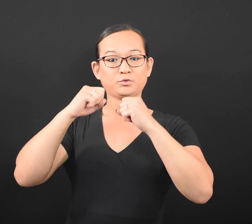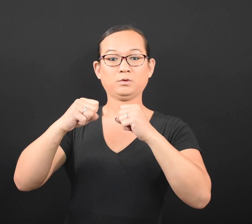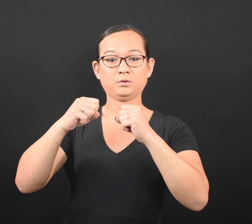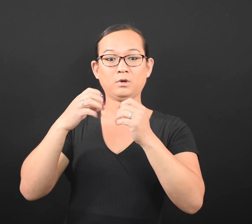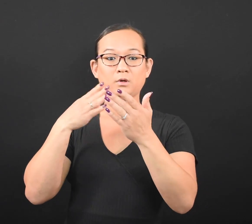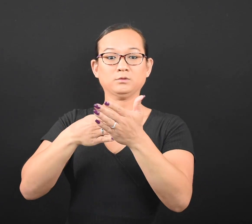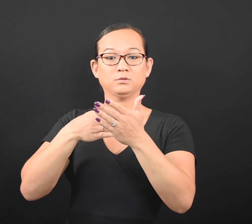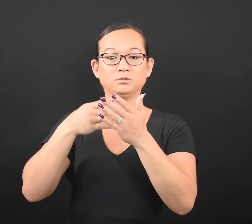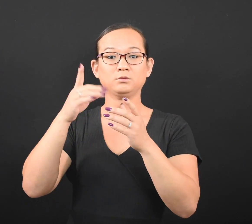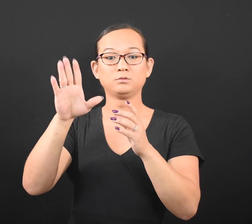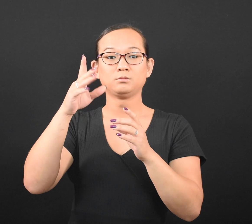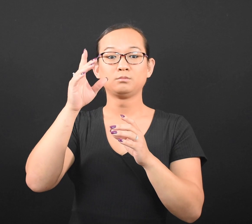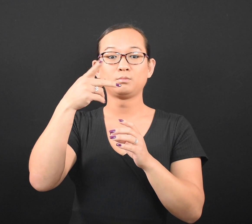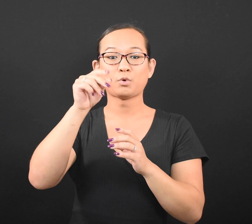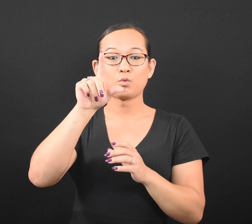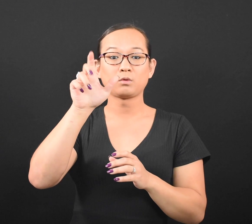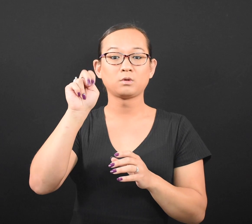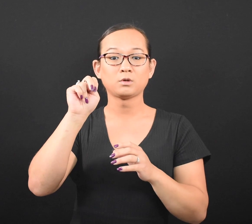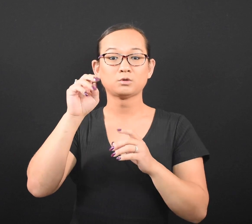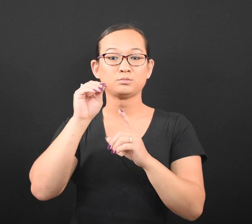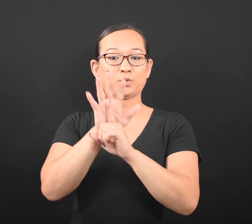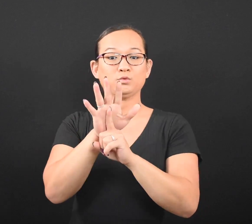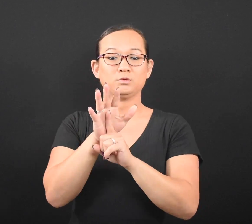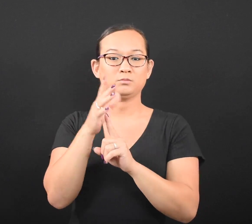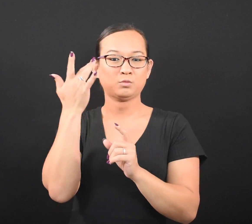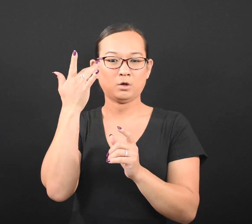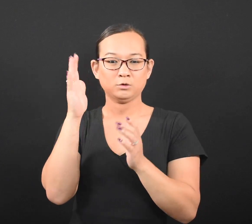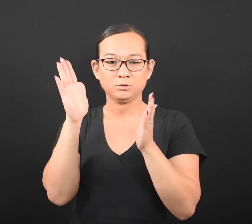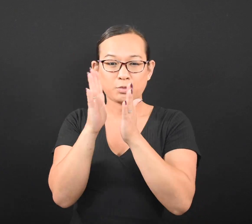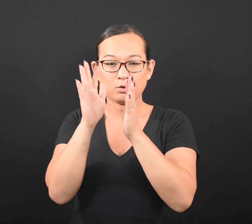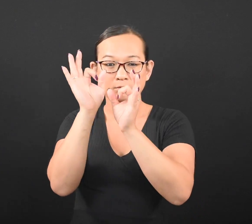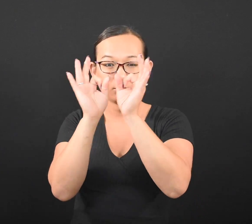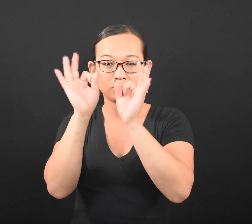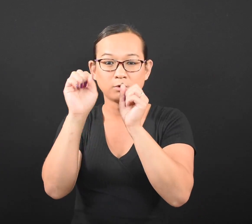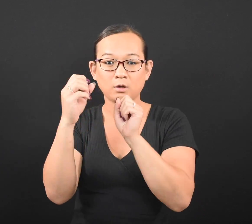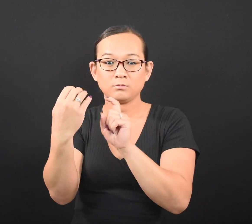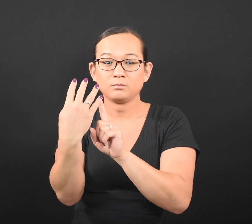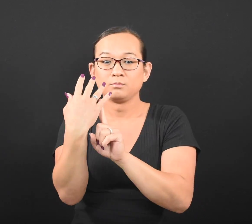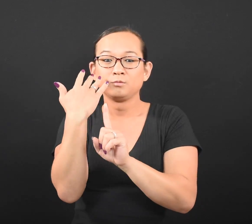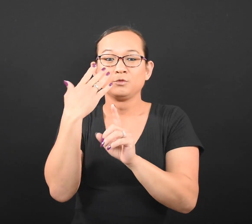pollen exposure because smaller particles can still get through the covering and be inhaled.